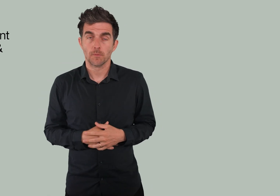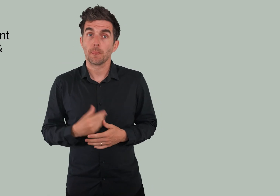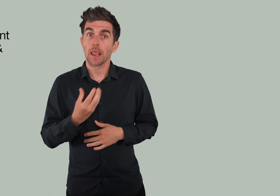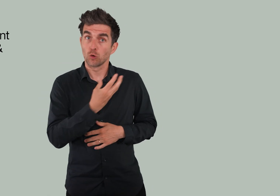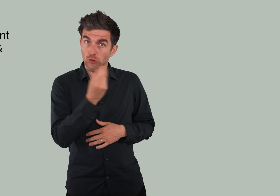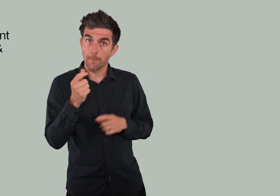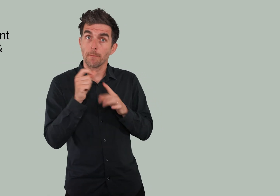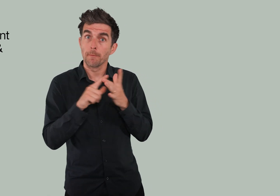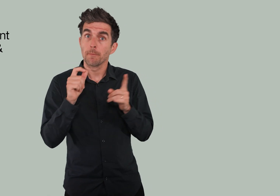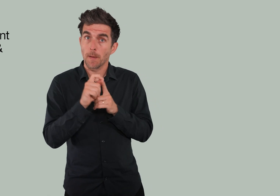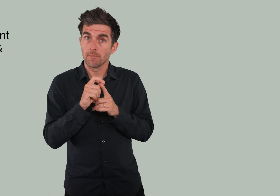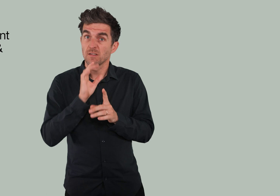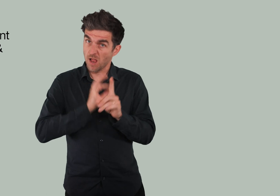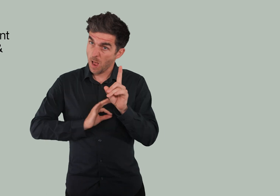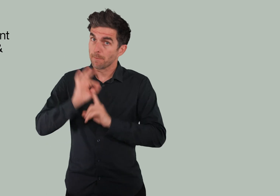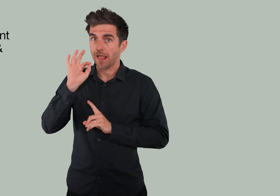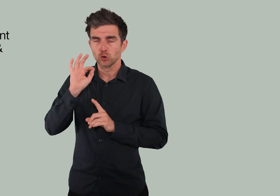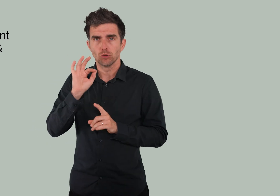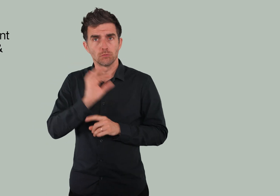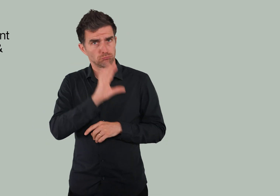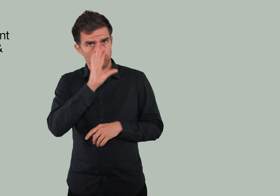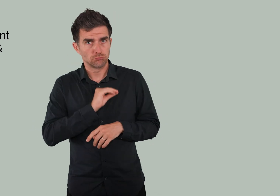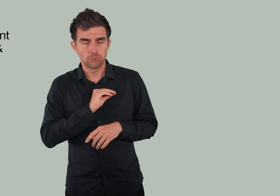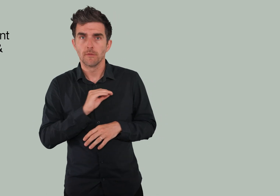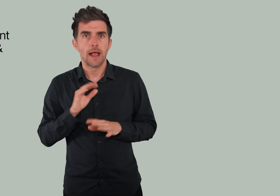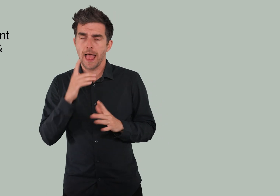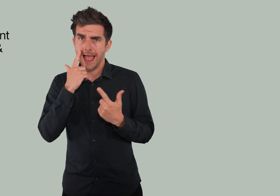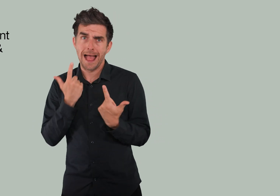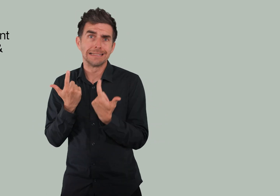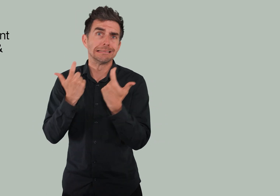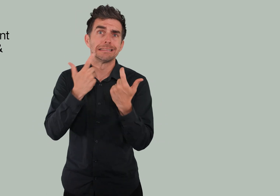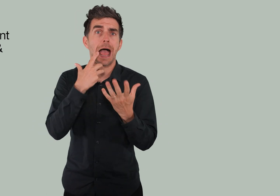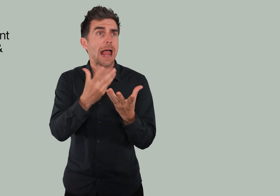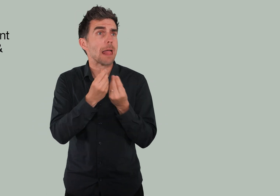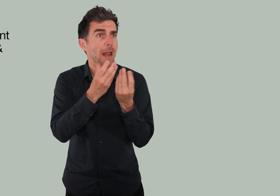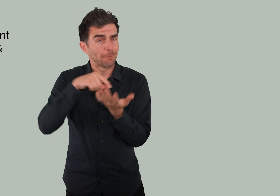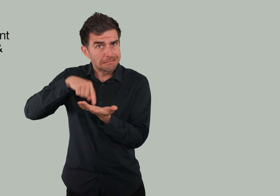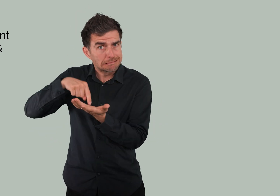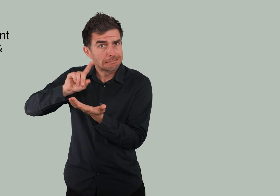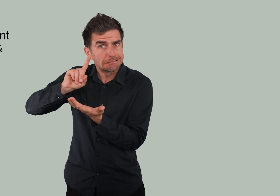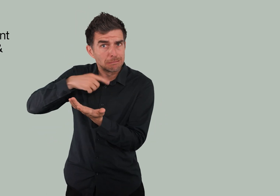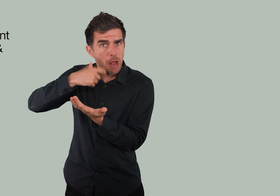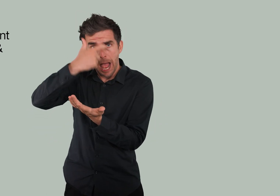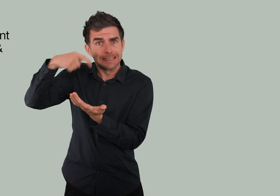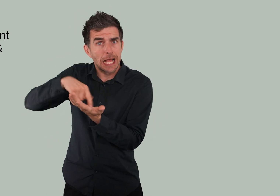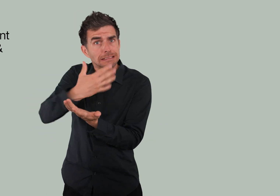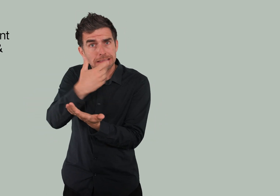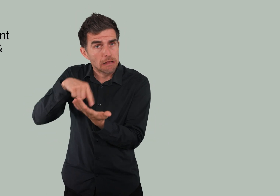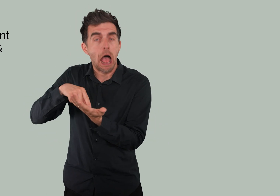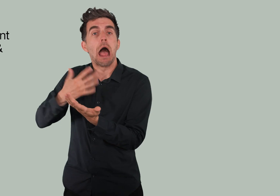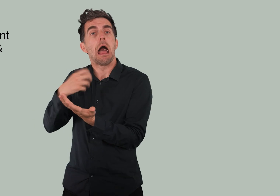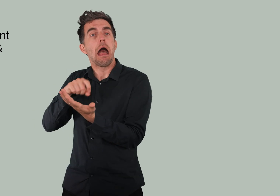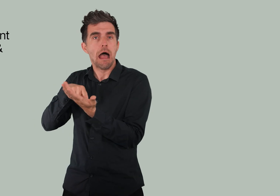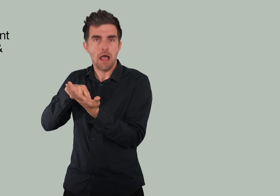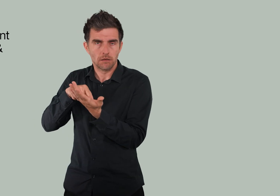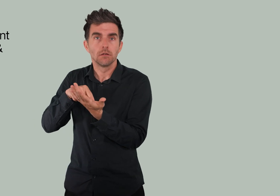6.52 Some PIP applicants report seeking out help to understand the decision letter.